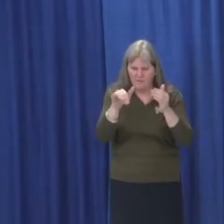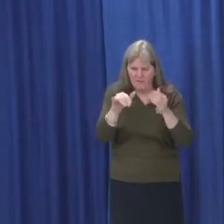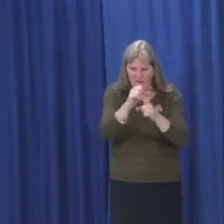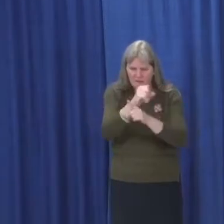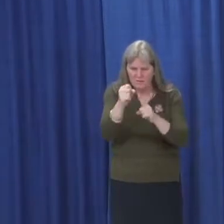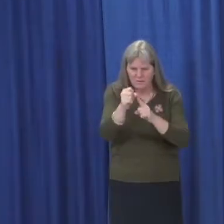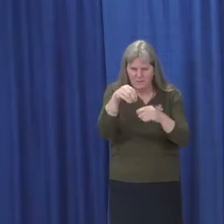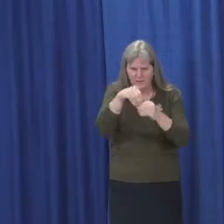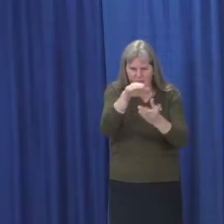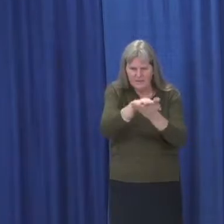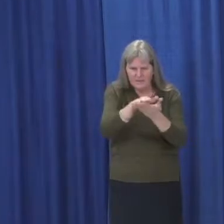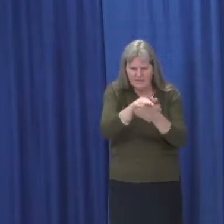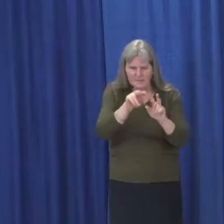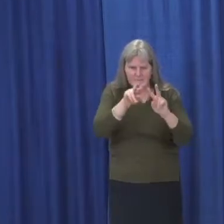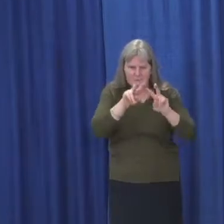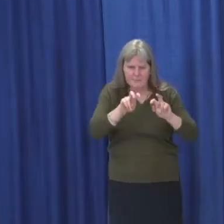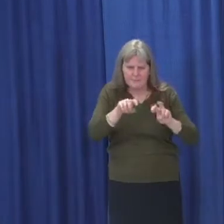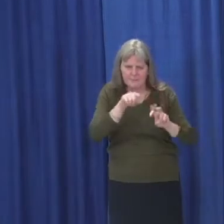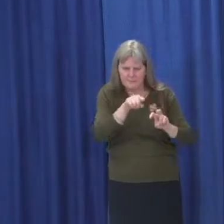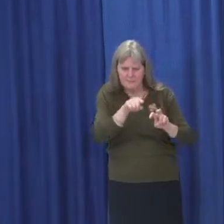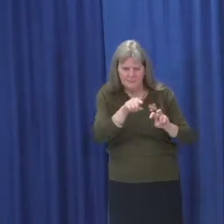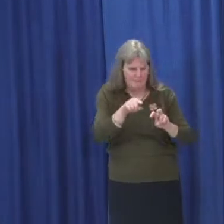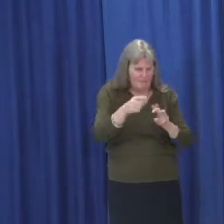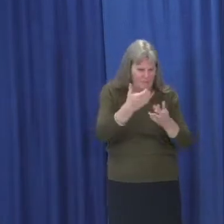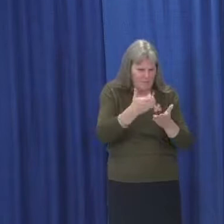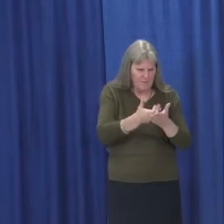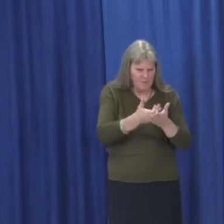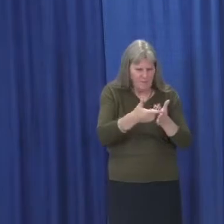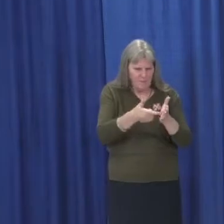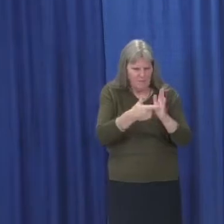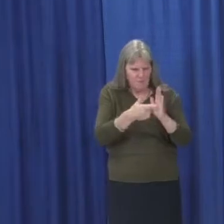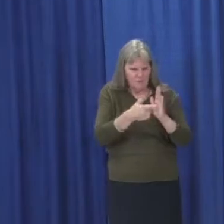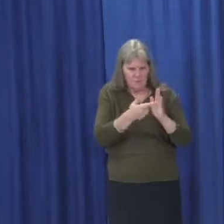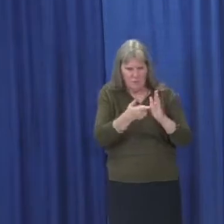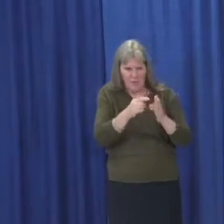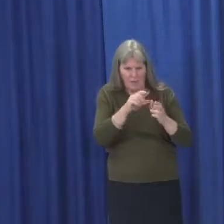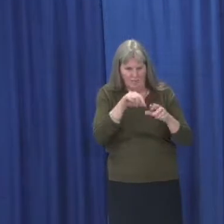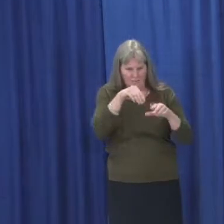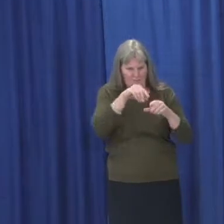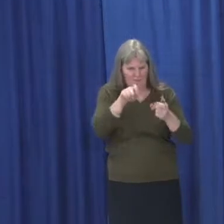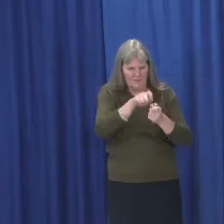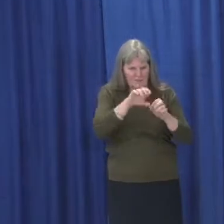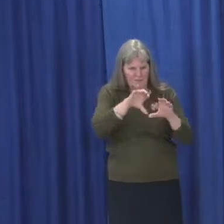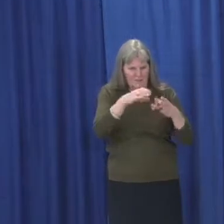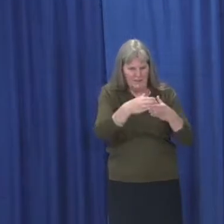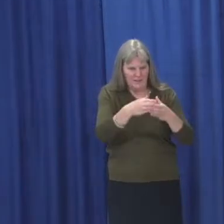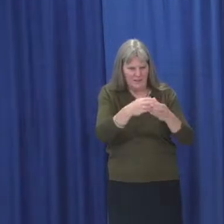schools and if we see any evidence of a couple cases we